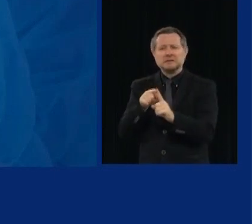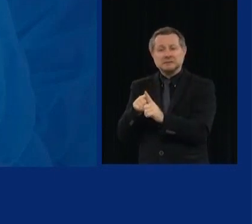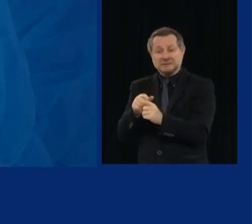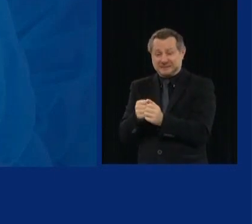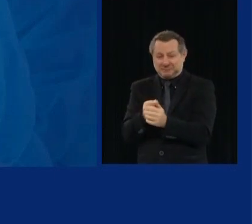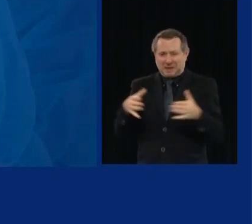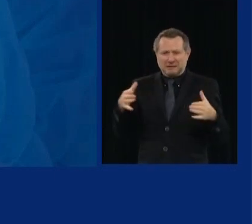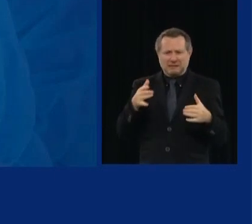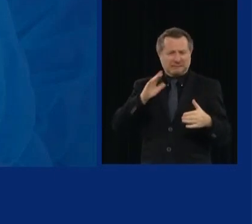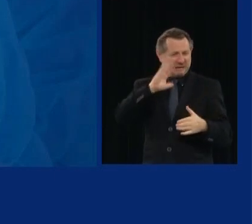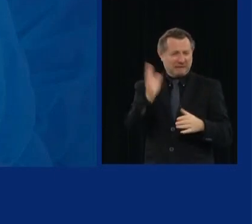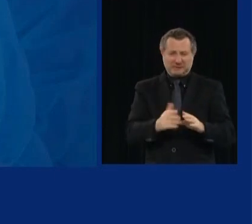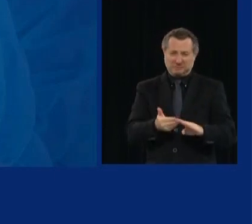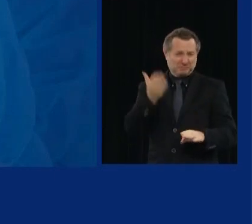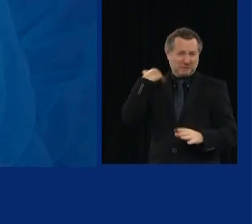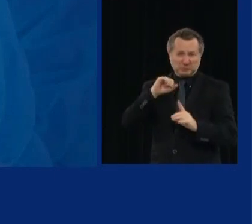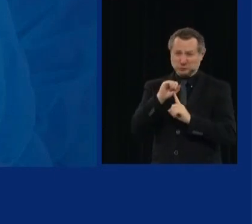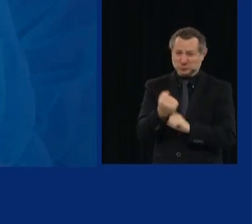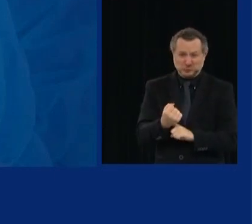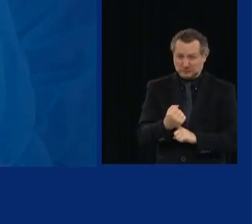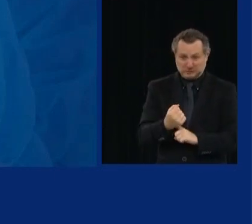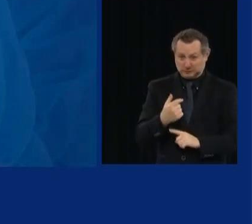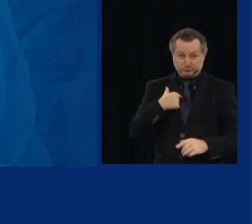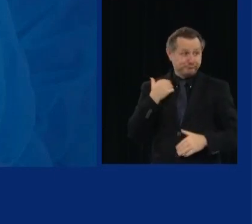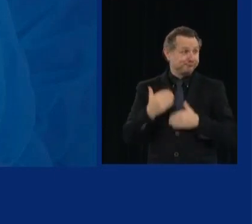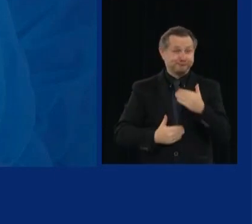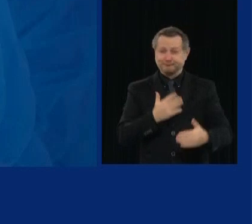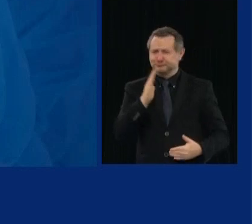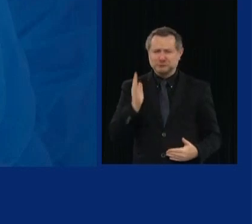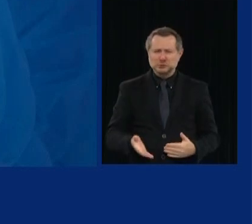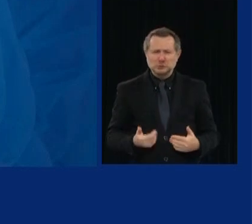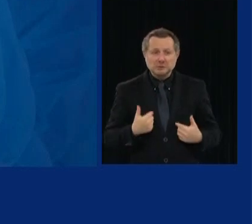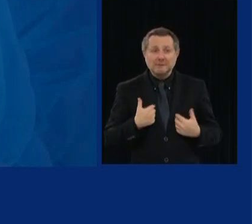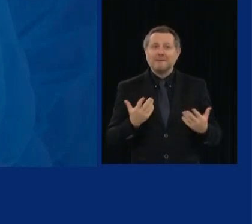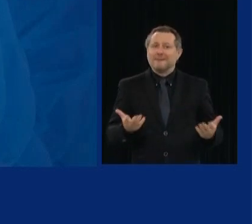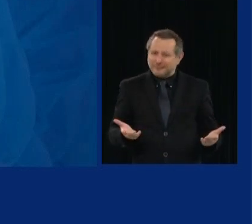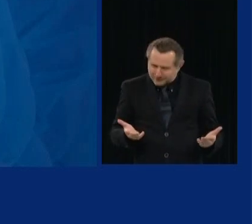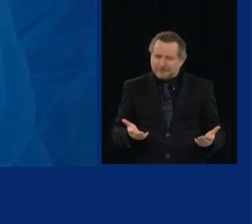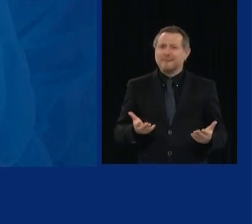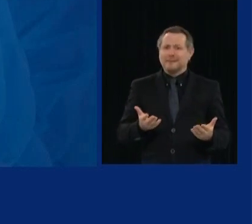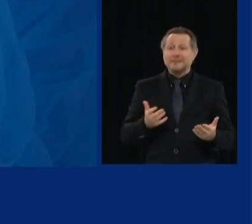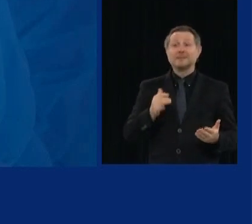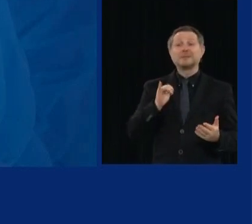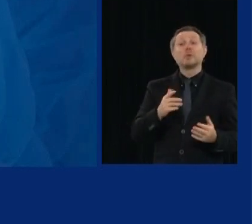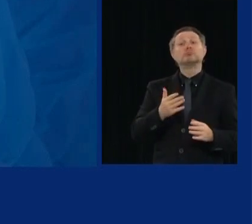HOW DO WE RAMP UP DIAGNOSTIC TESTING? THIS IS A SCALE THIS NATION HAS